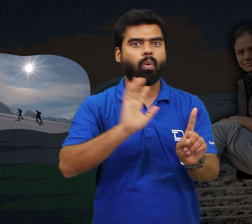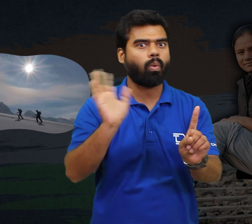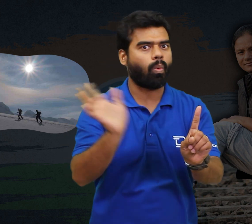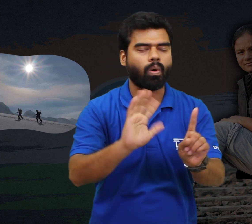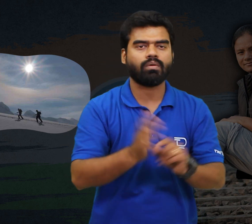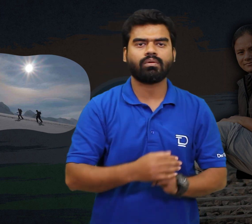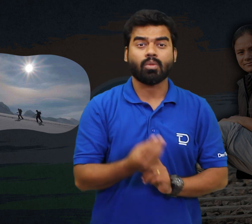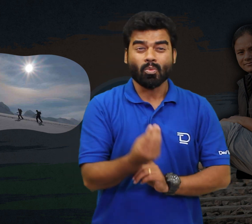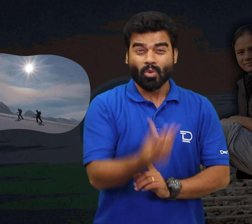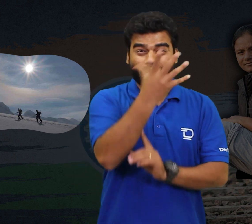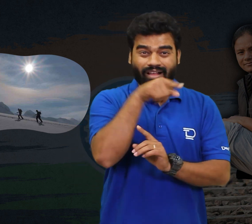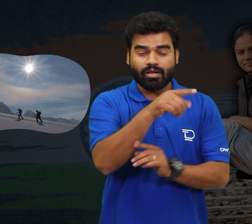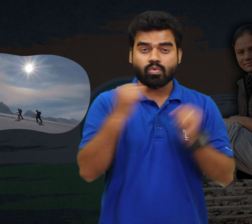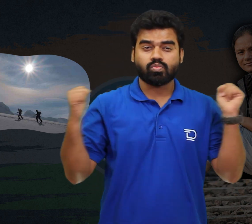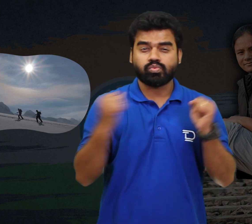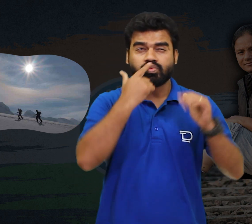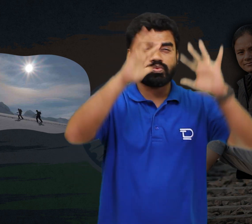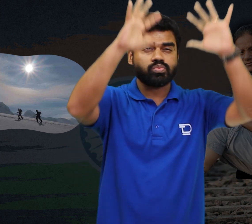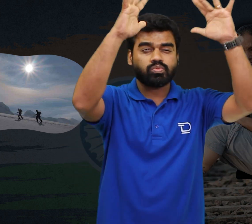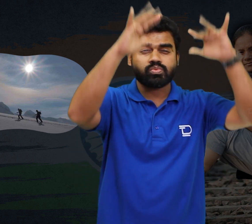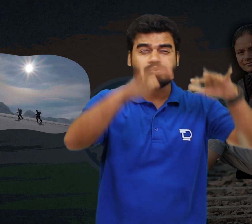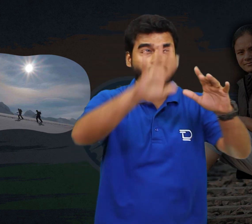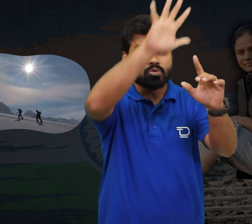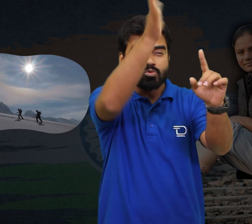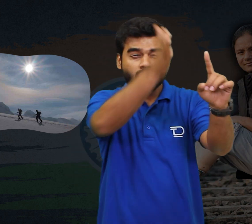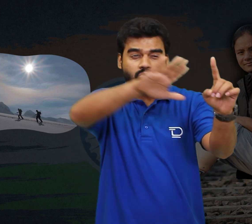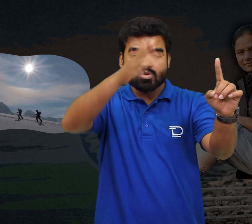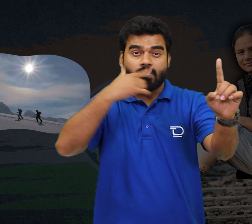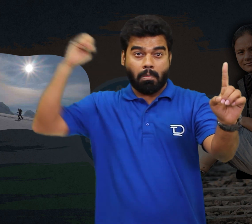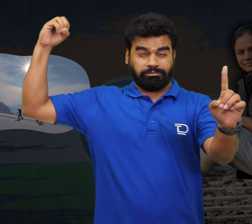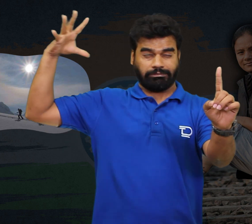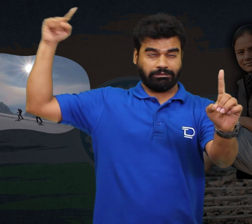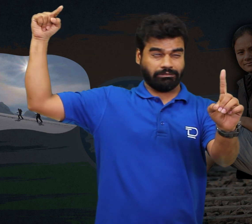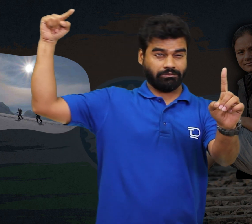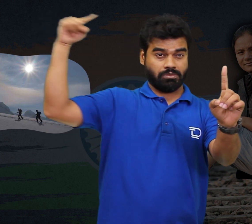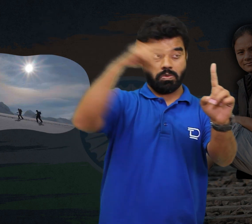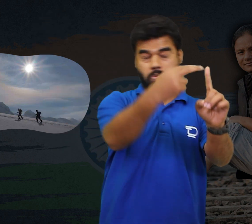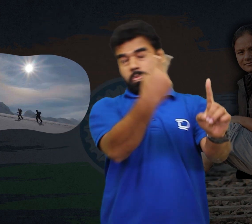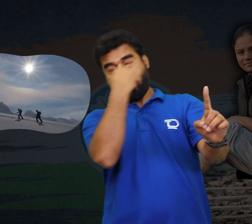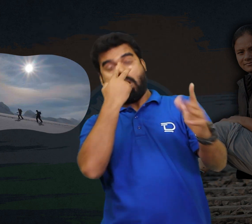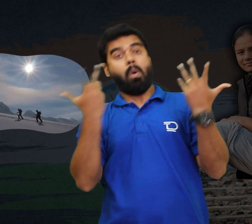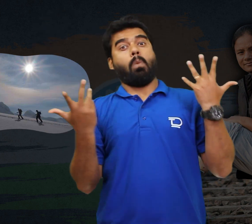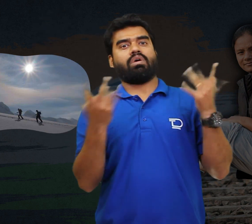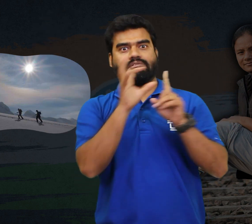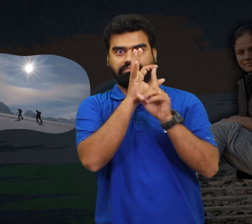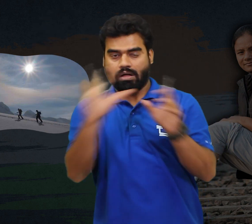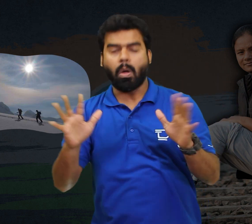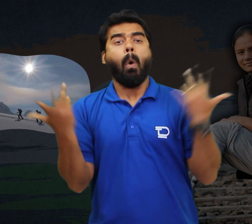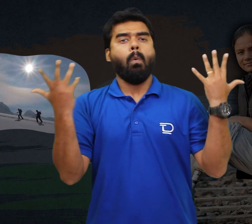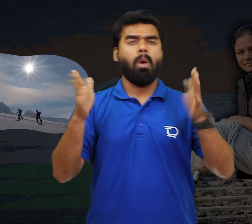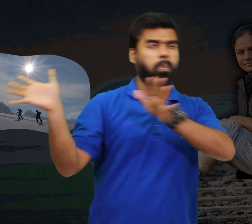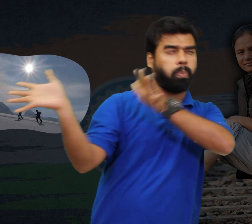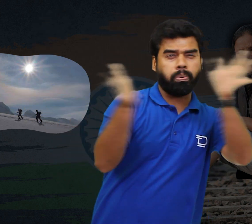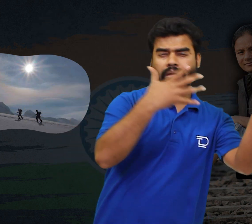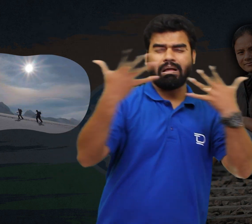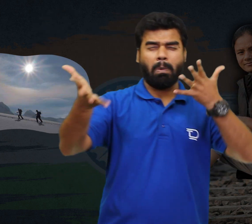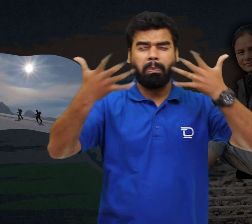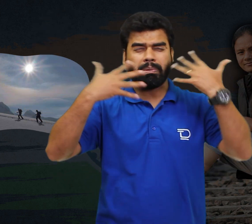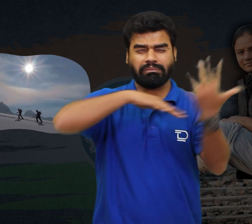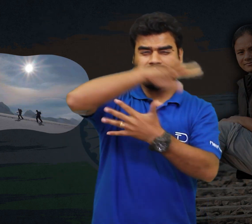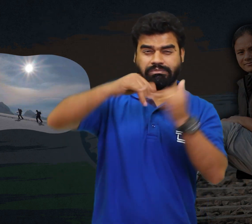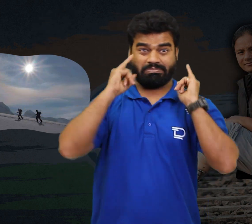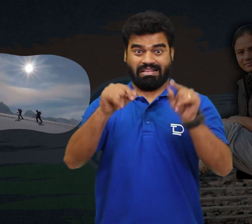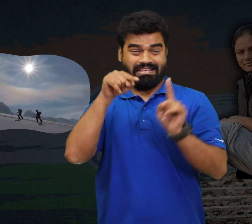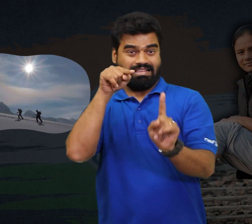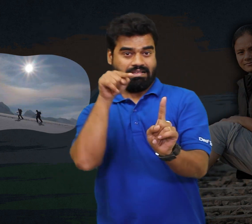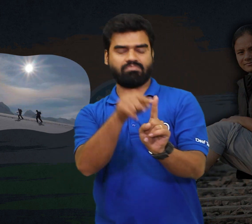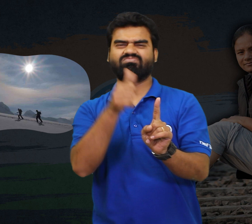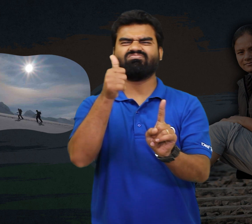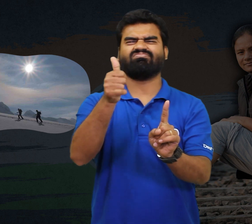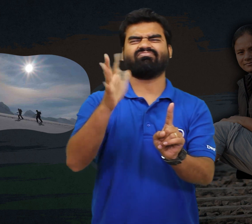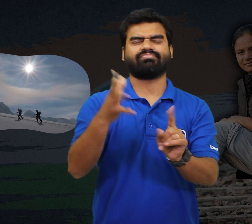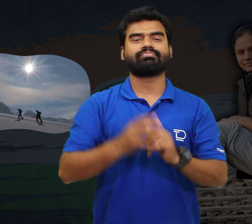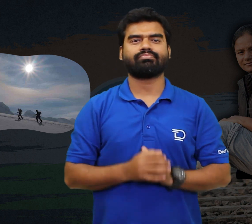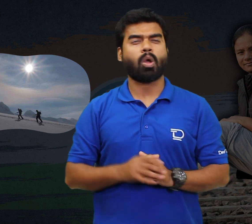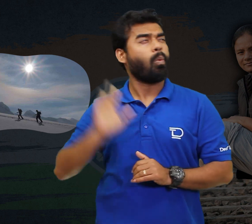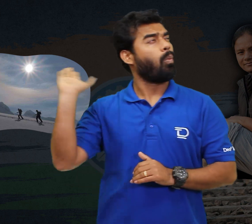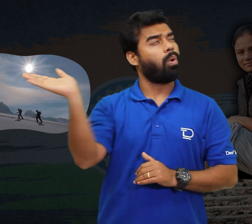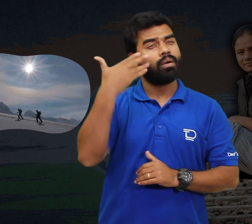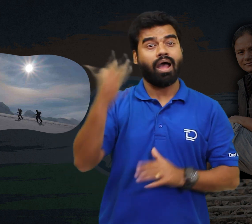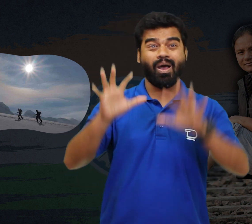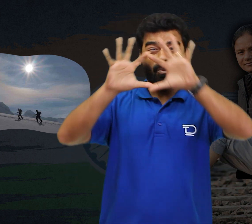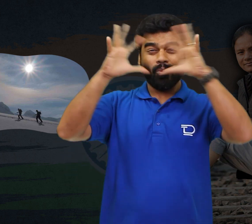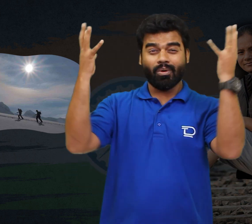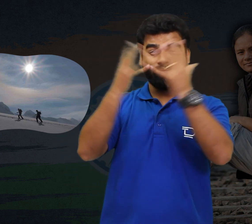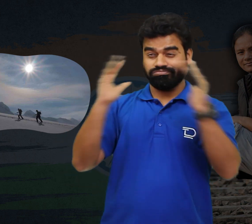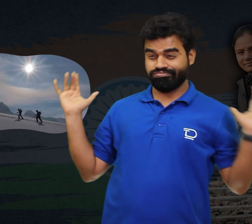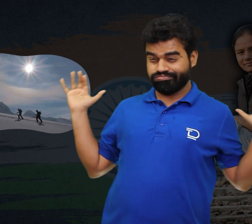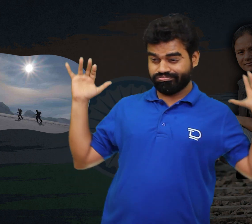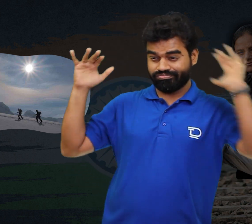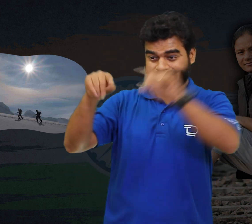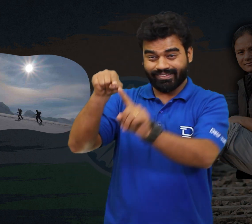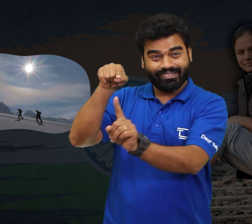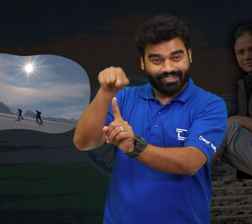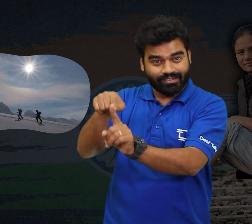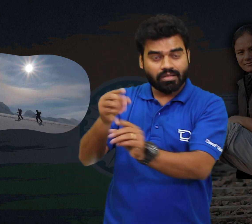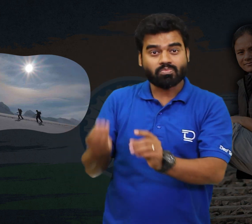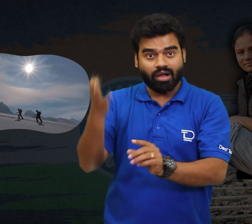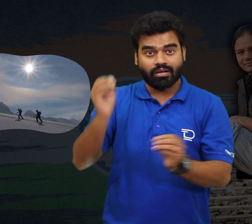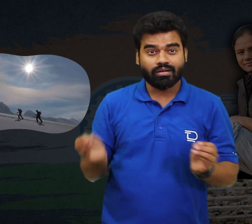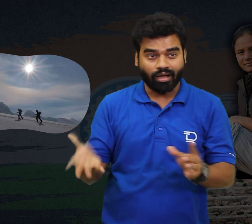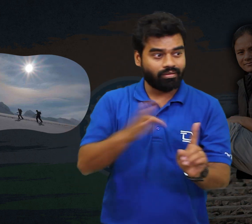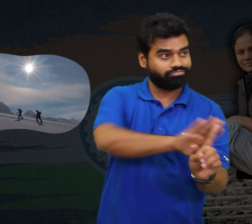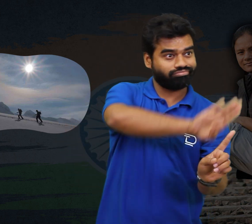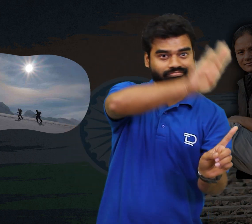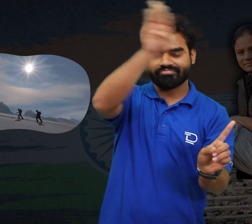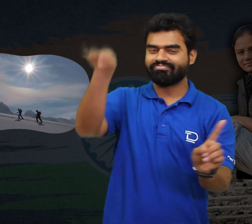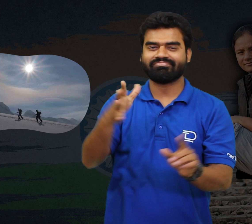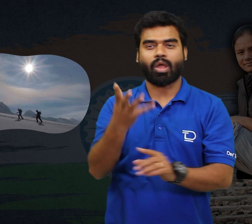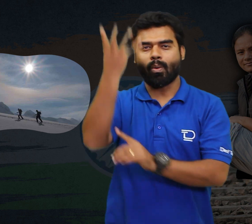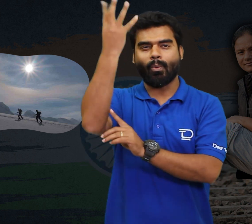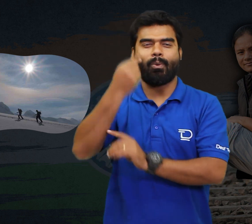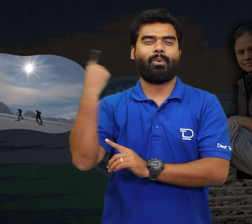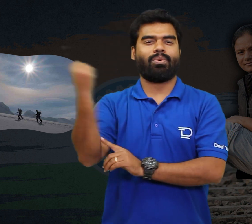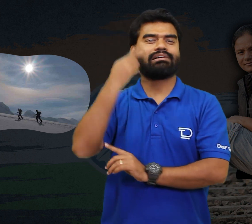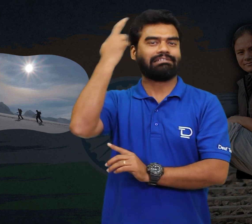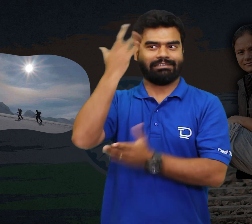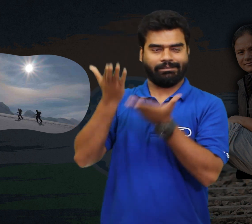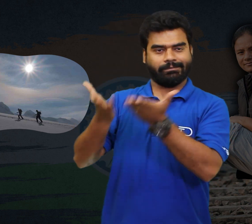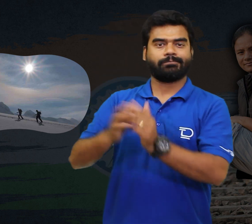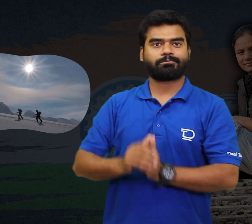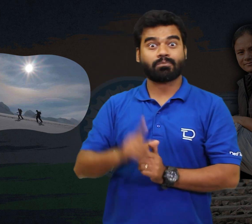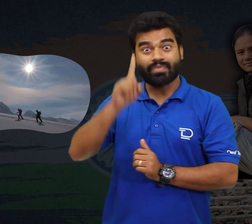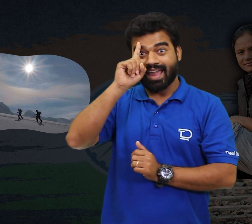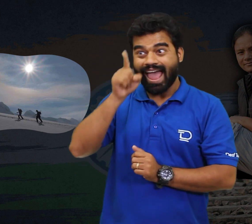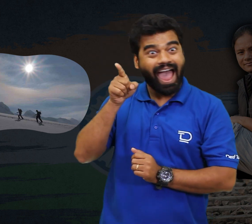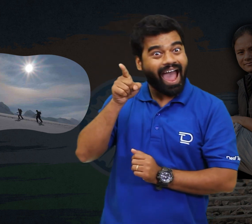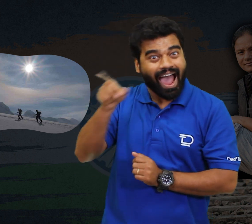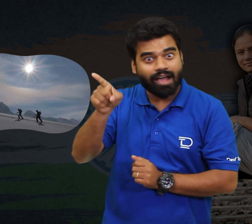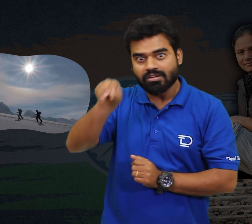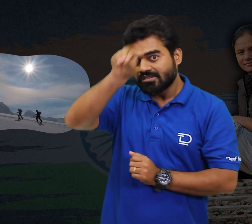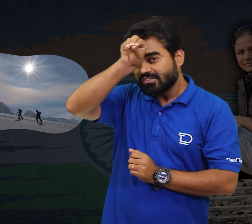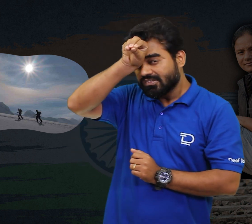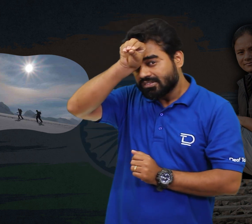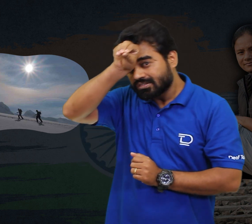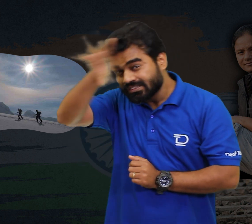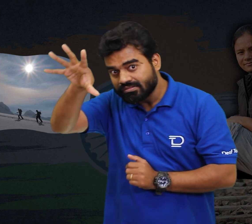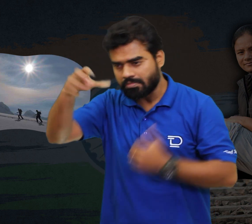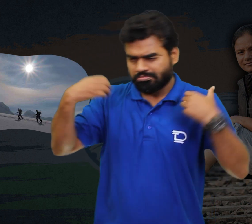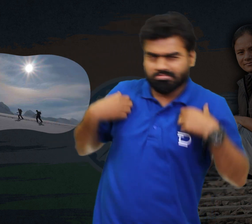the reason at night the weather is calm.